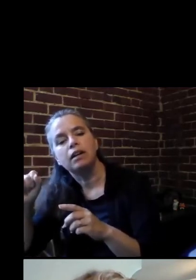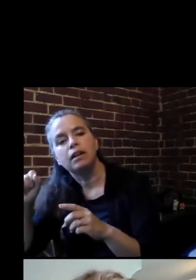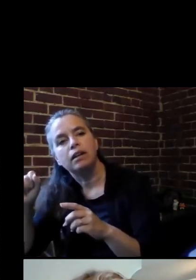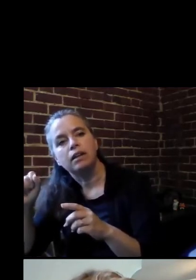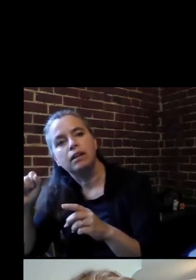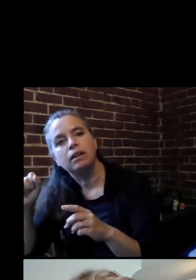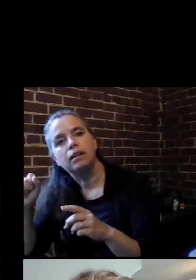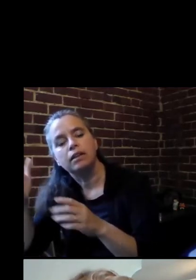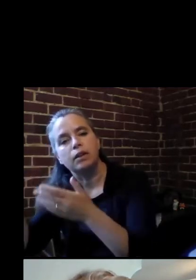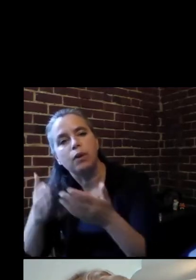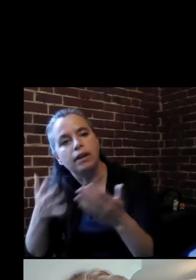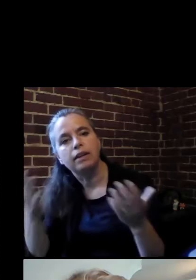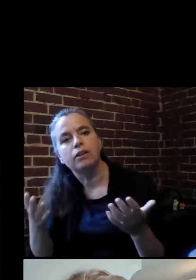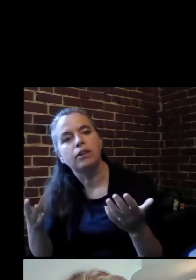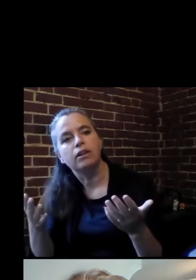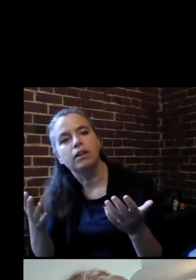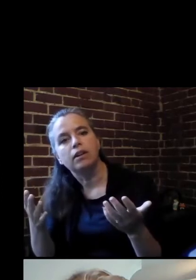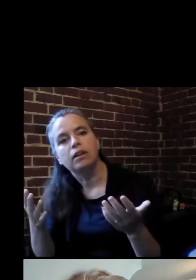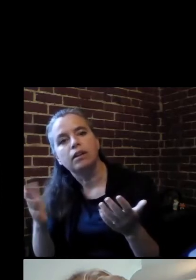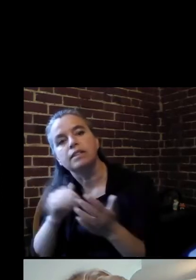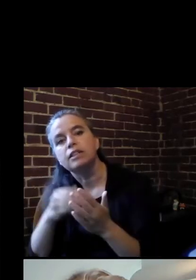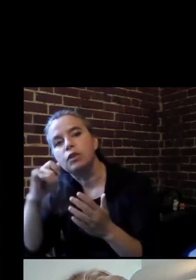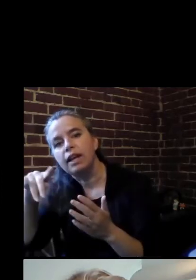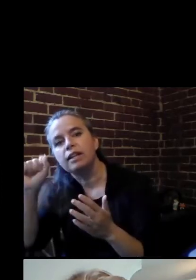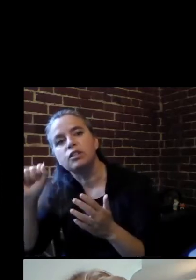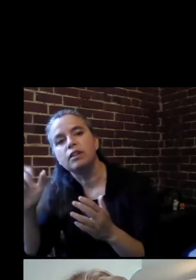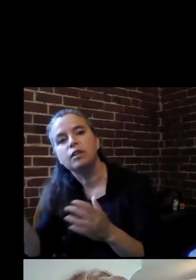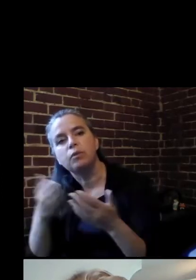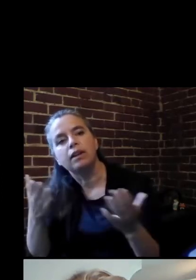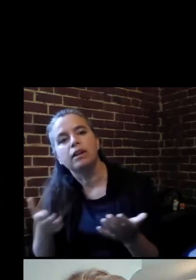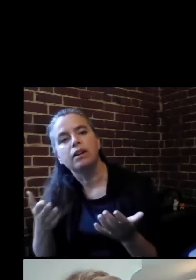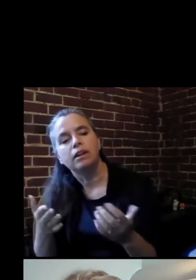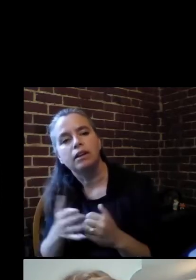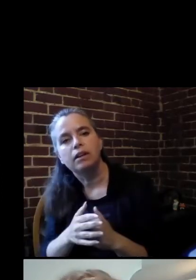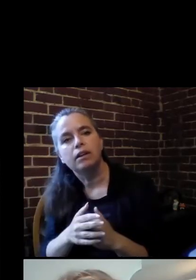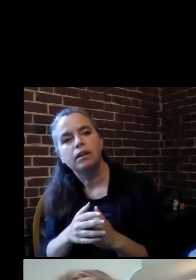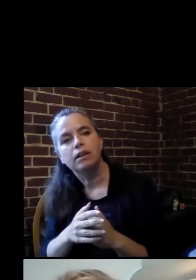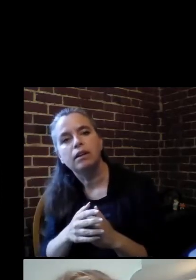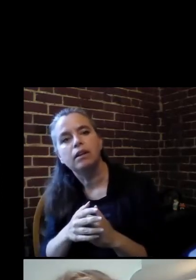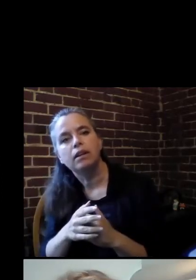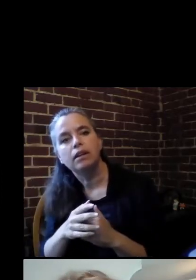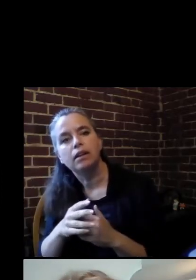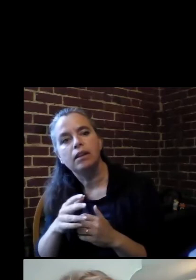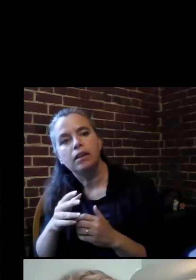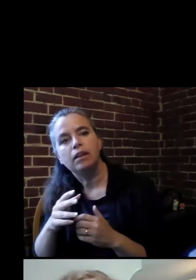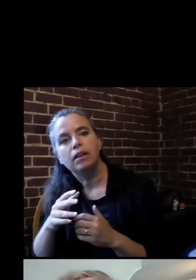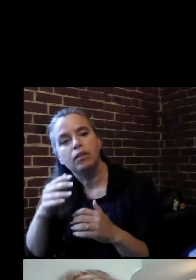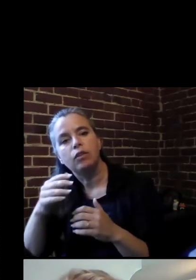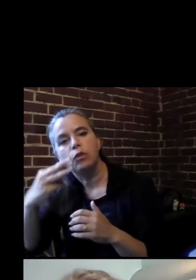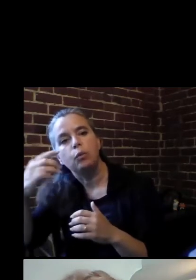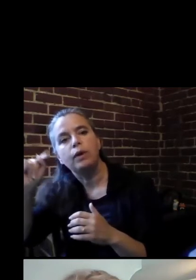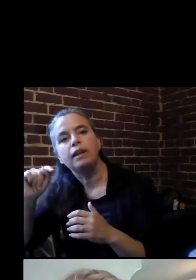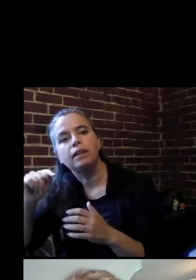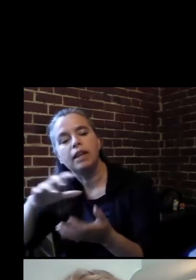From central Asia. And they were mixing with the wheat into the bread, they were using wild grapes, persimmons, and berries.